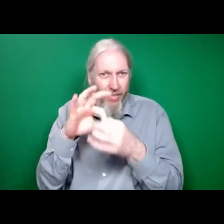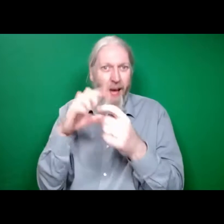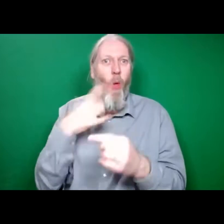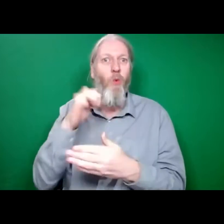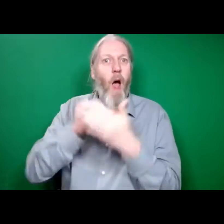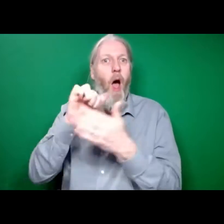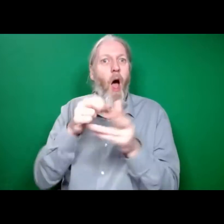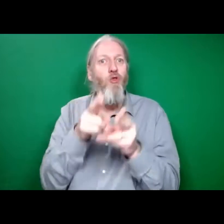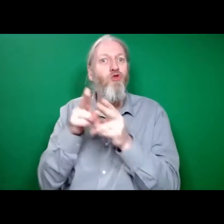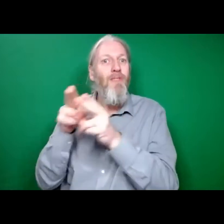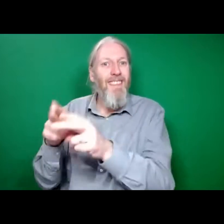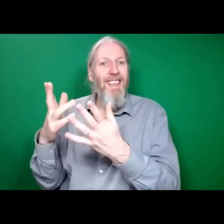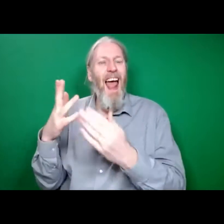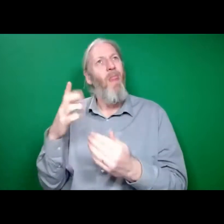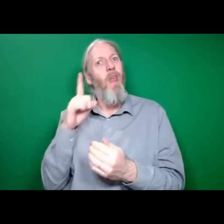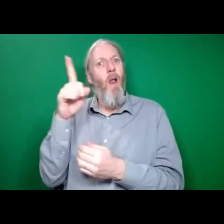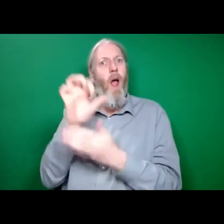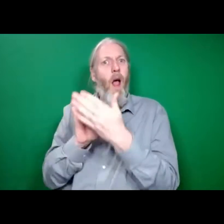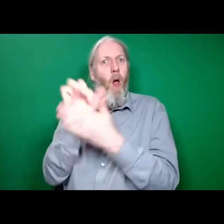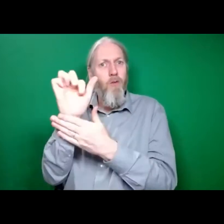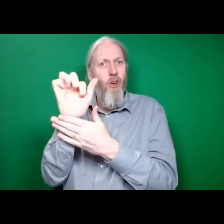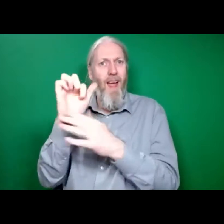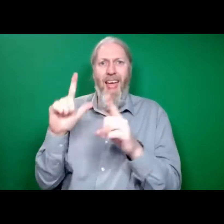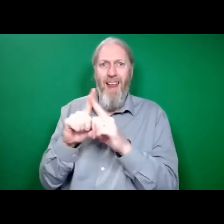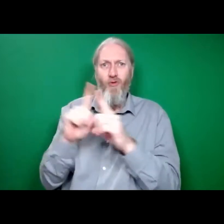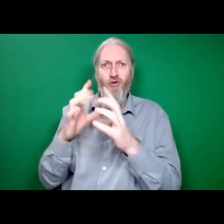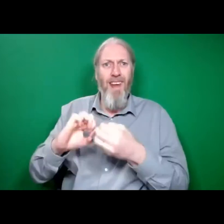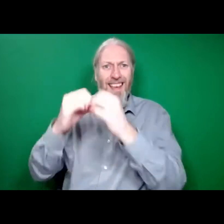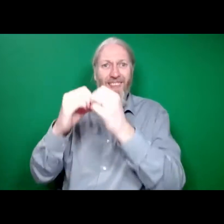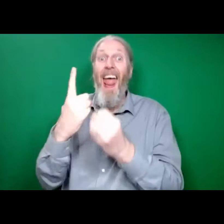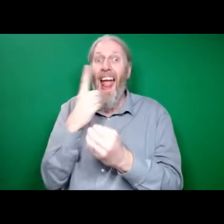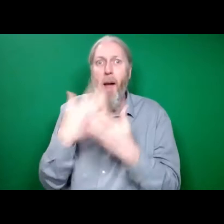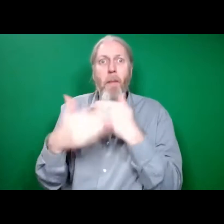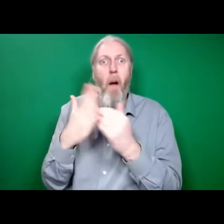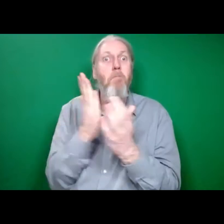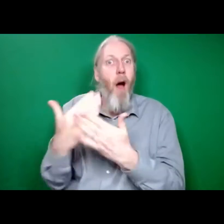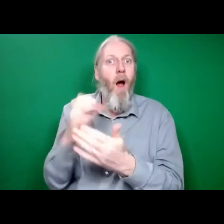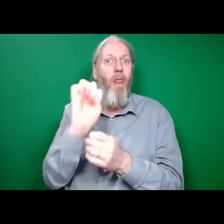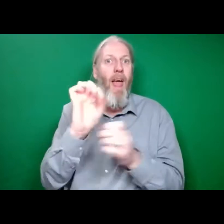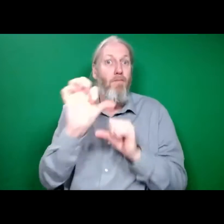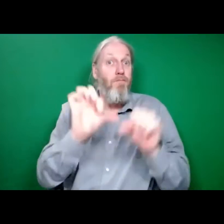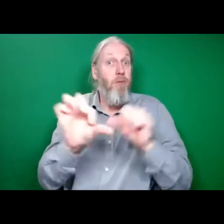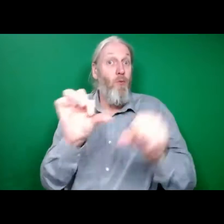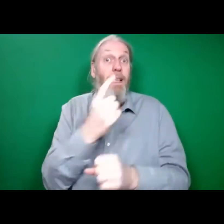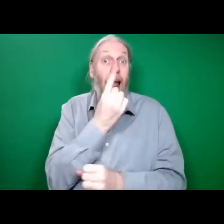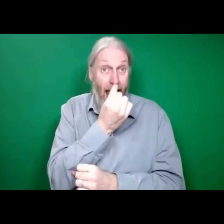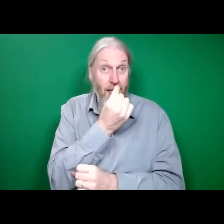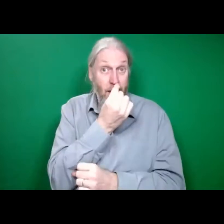But in terms of the artists we are supporting, I think we're doing okay. Thank you.